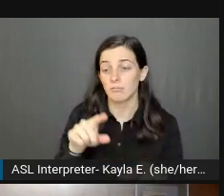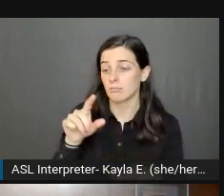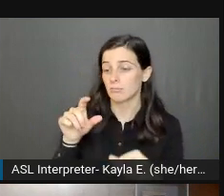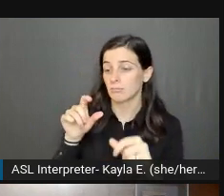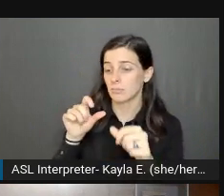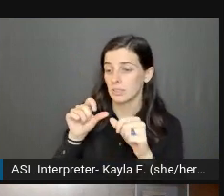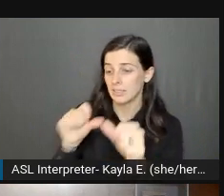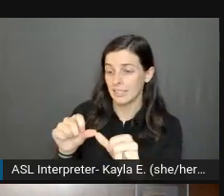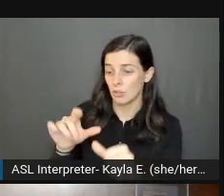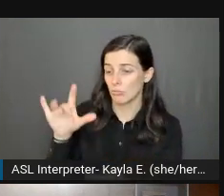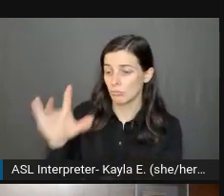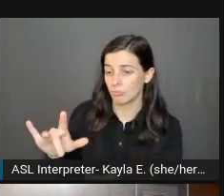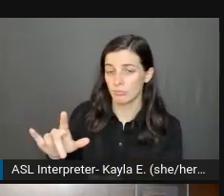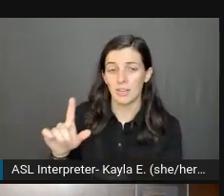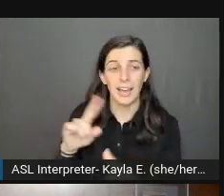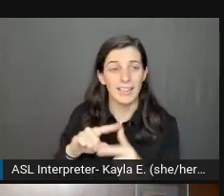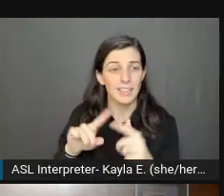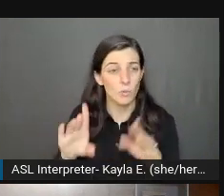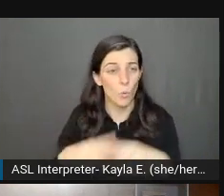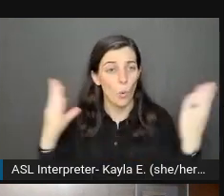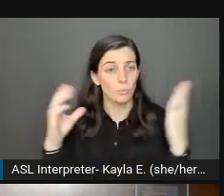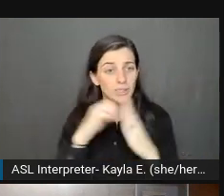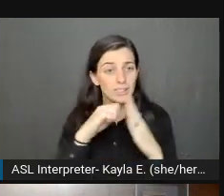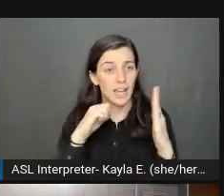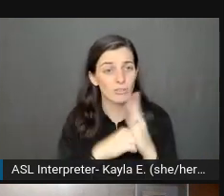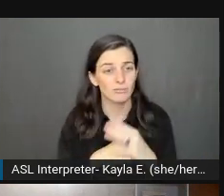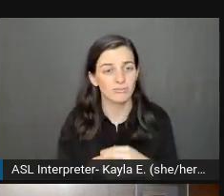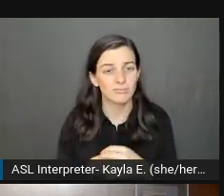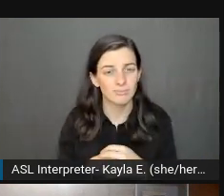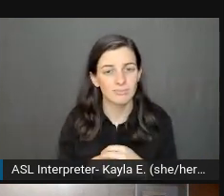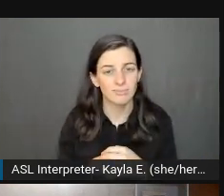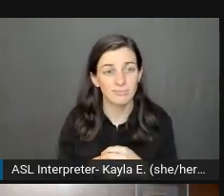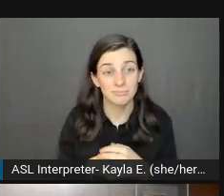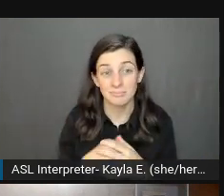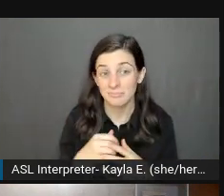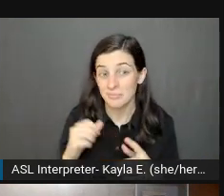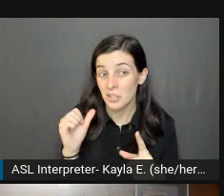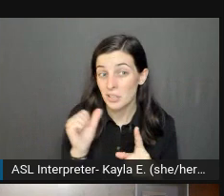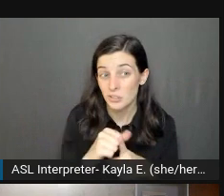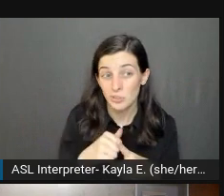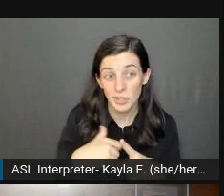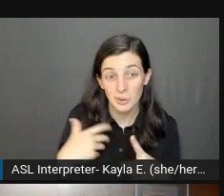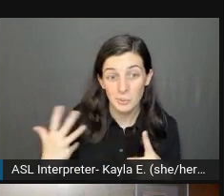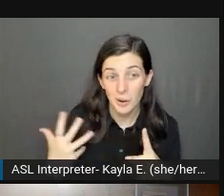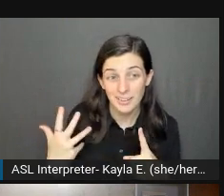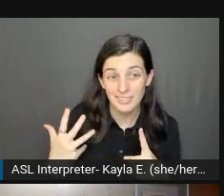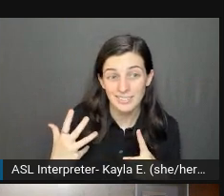The trick was the checkbox was not accessible.